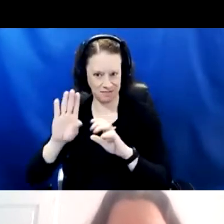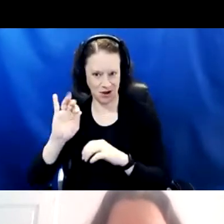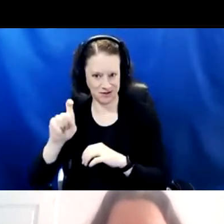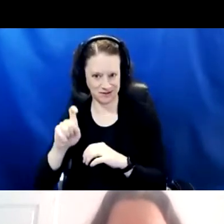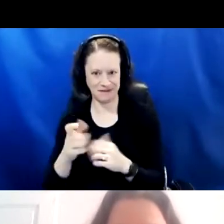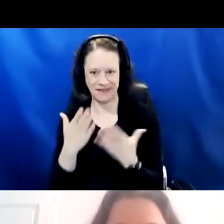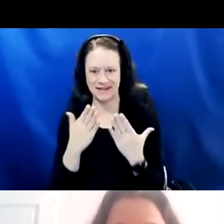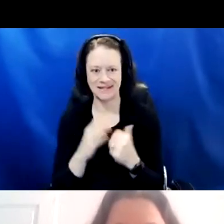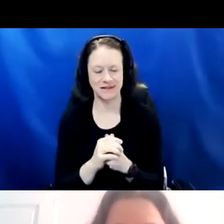All right, Claudia.